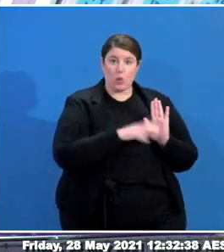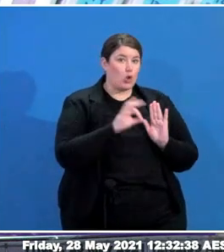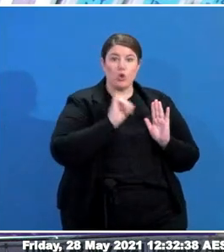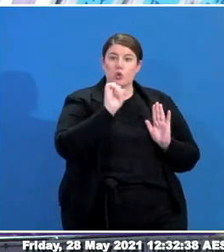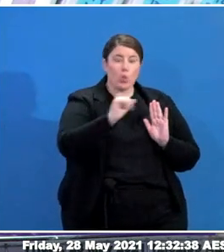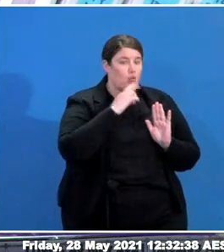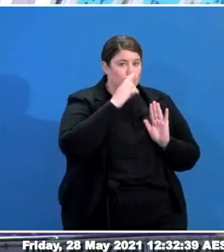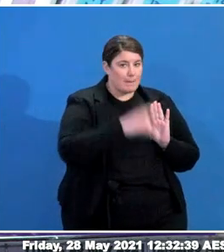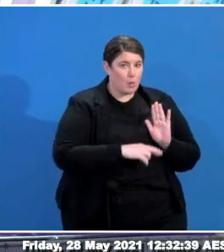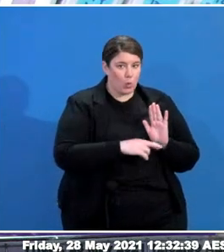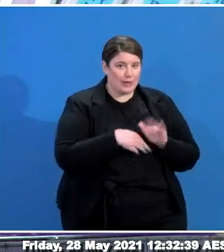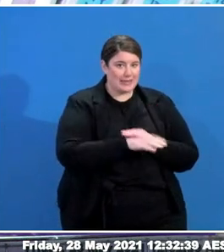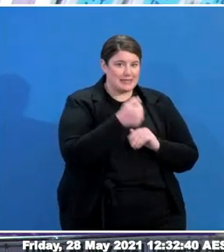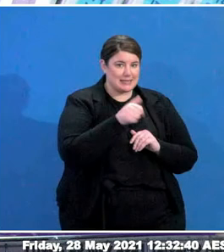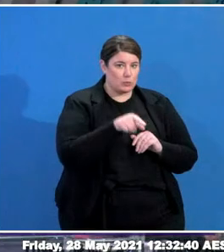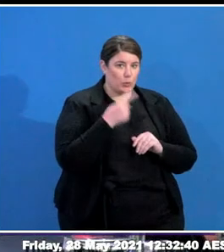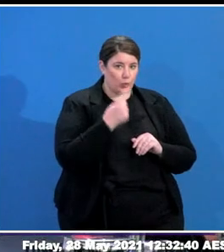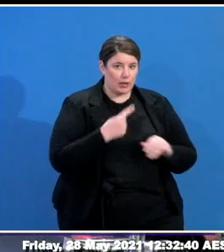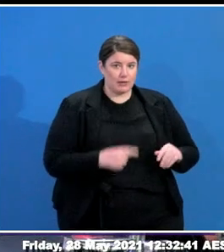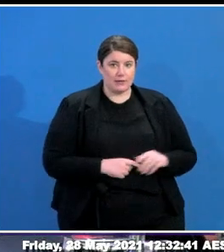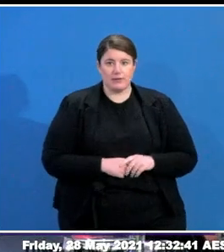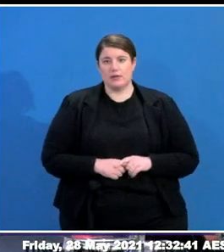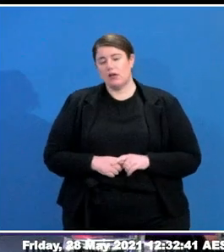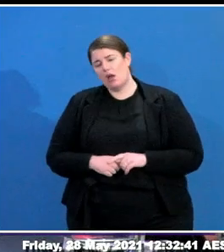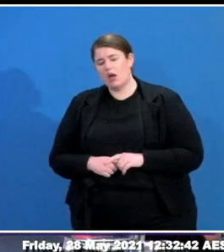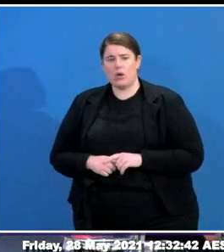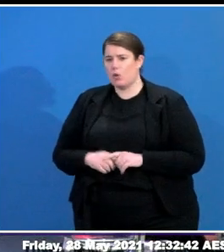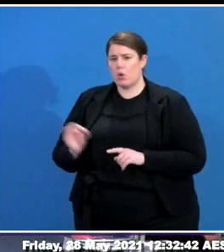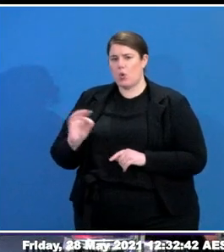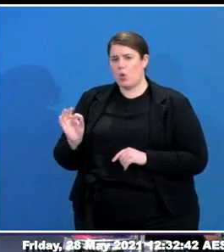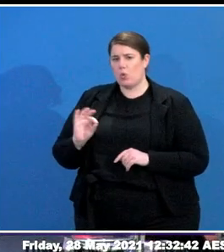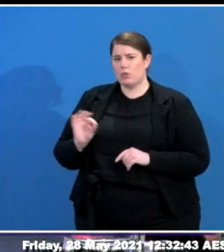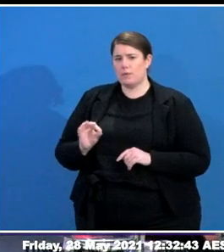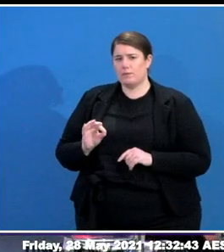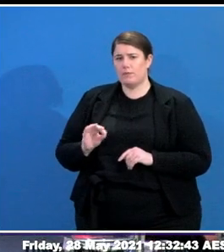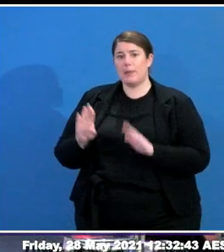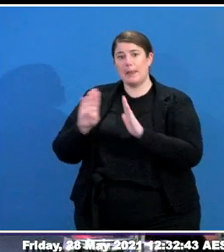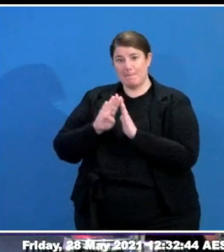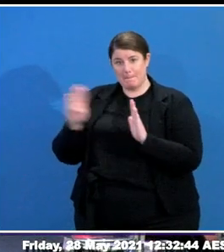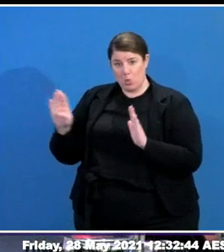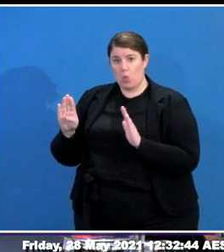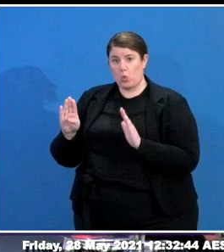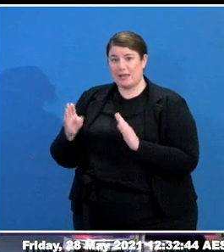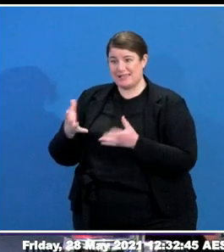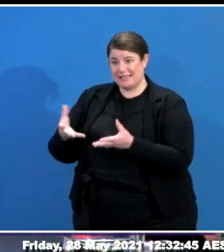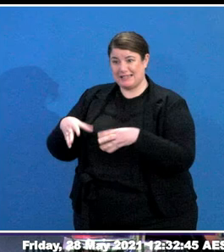referred to in 6.1; is that right? Not necessarily because the board has taken the report and noted it